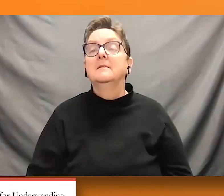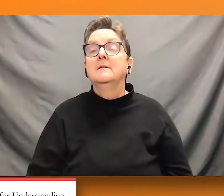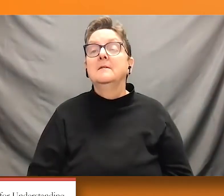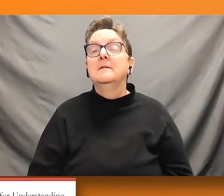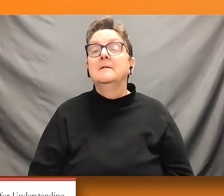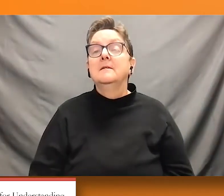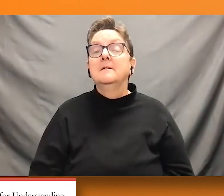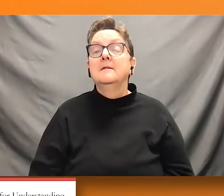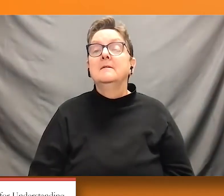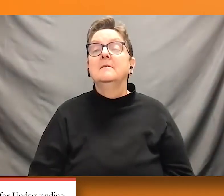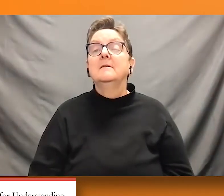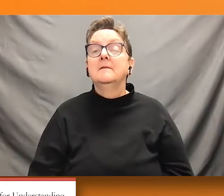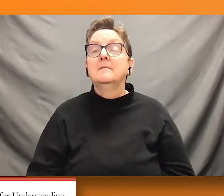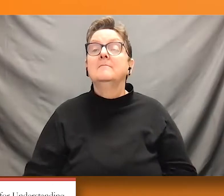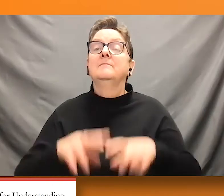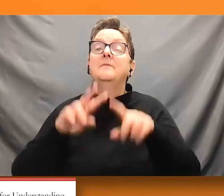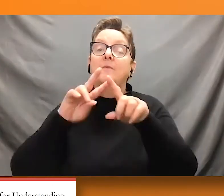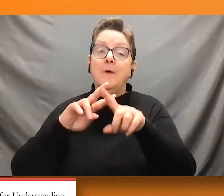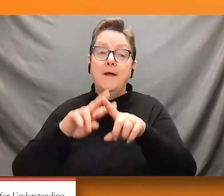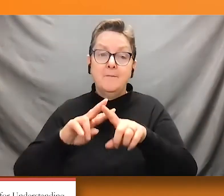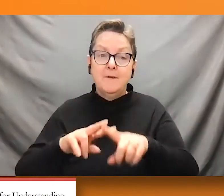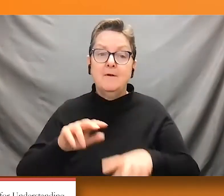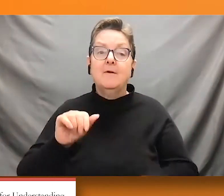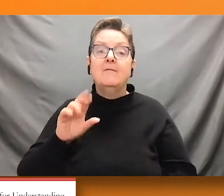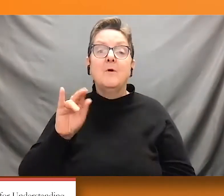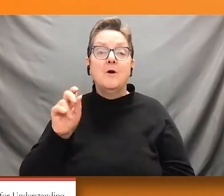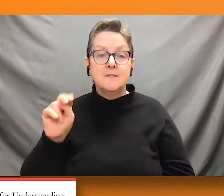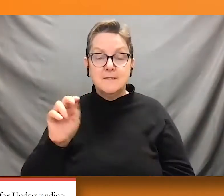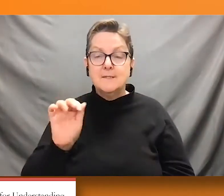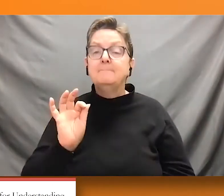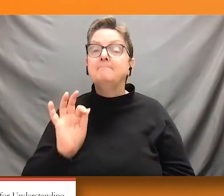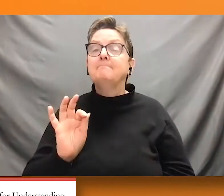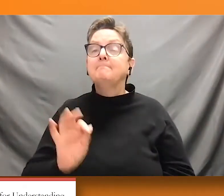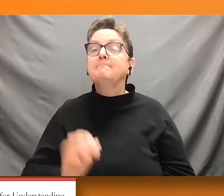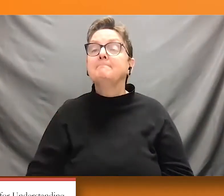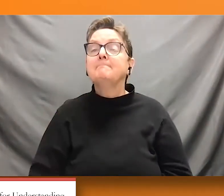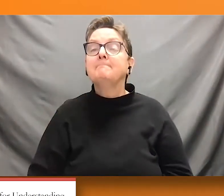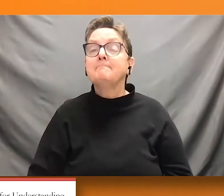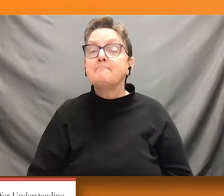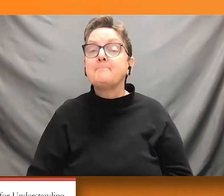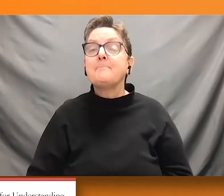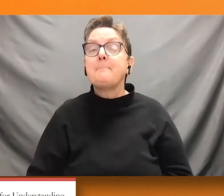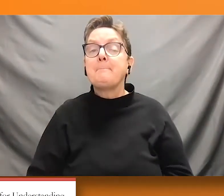Visualizing might've helped. Visualizing. Austin's saying vocabulary.